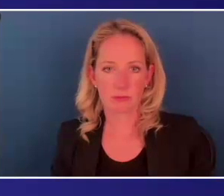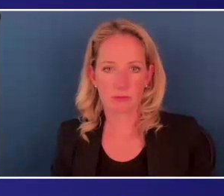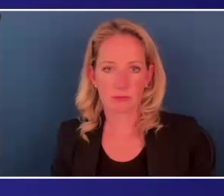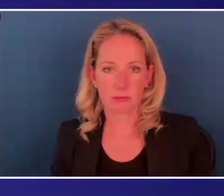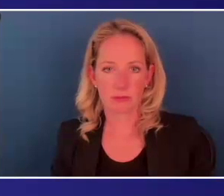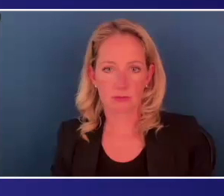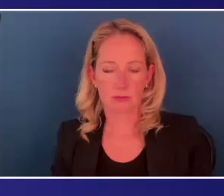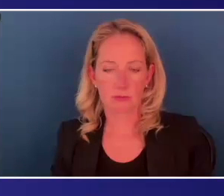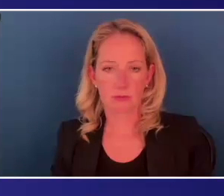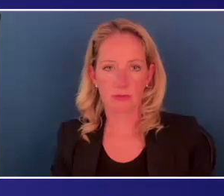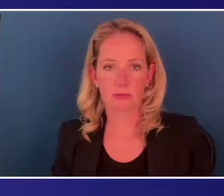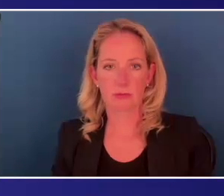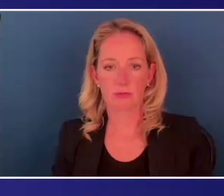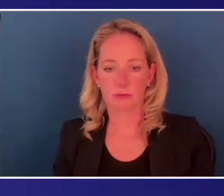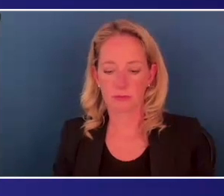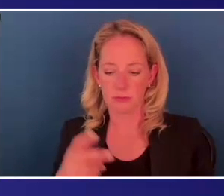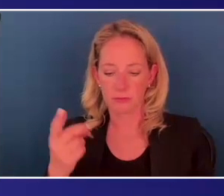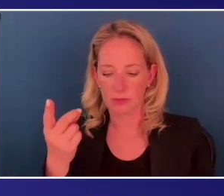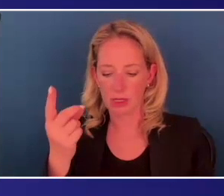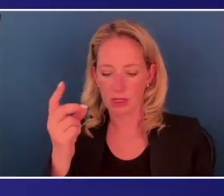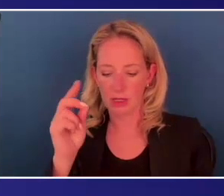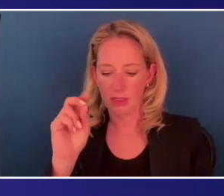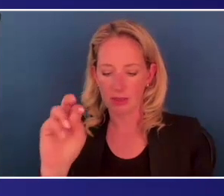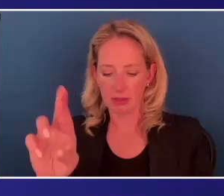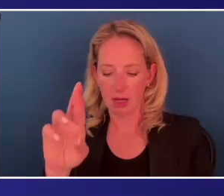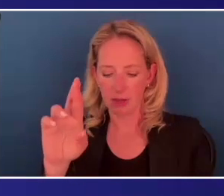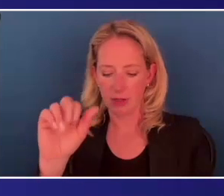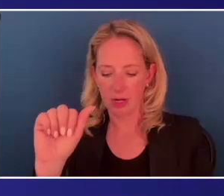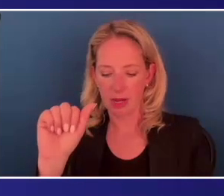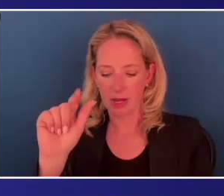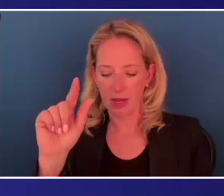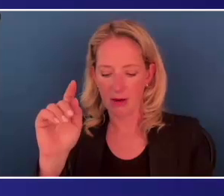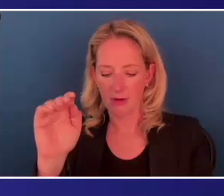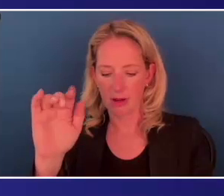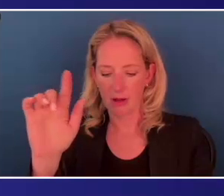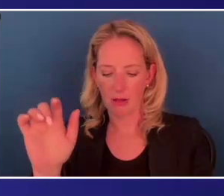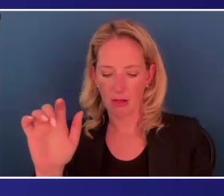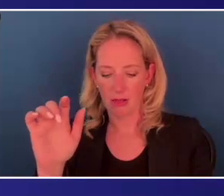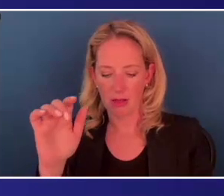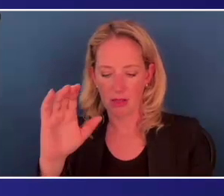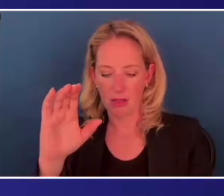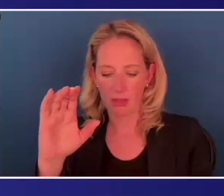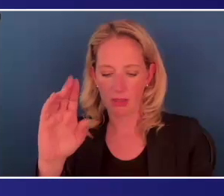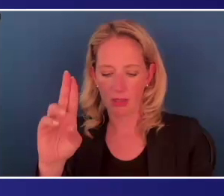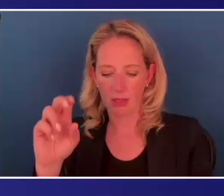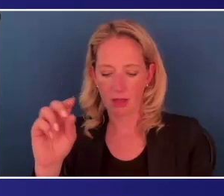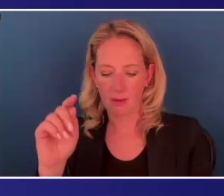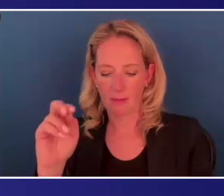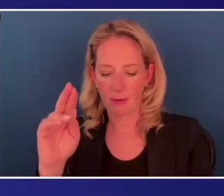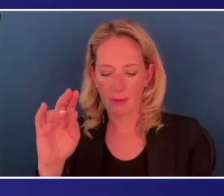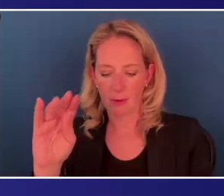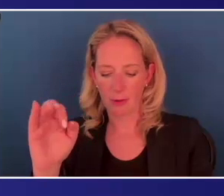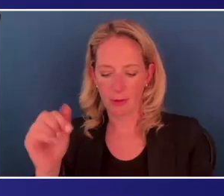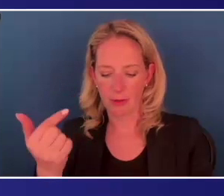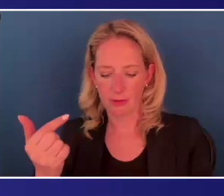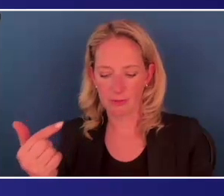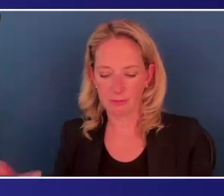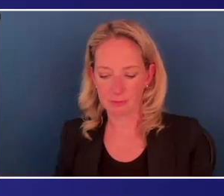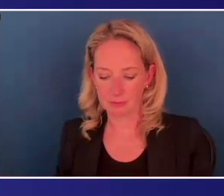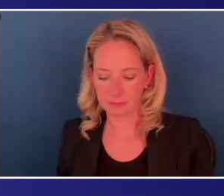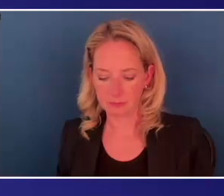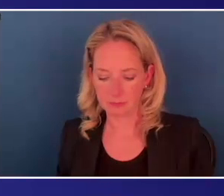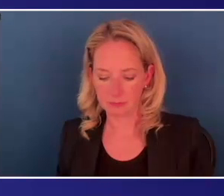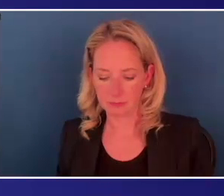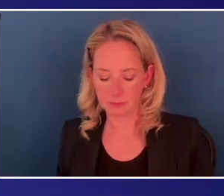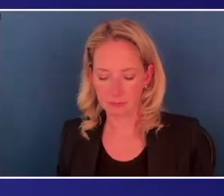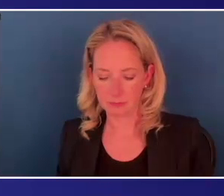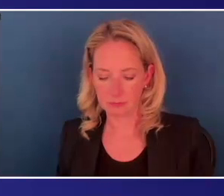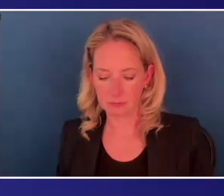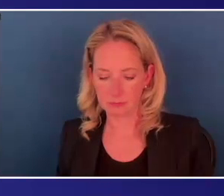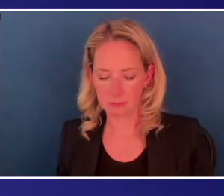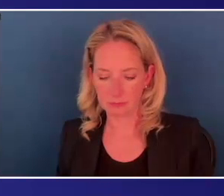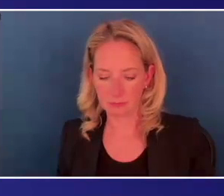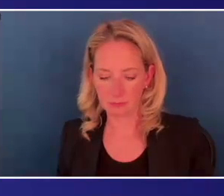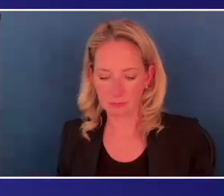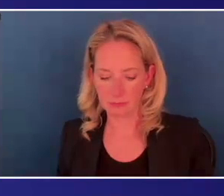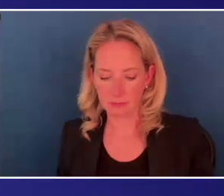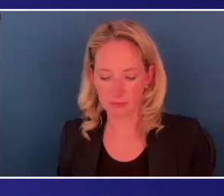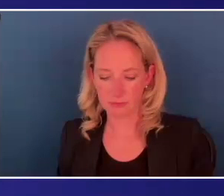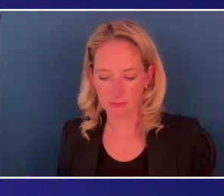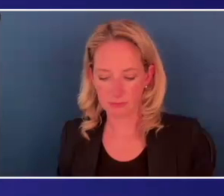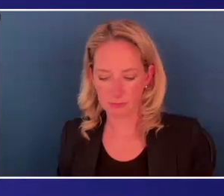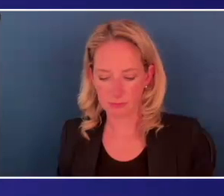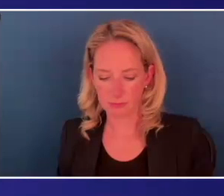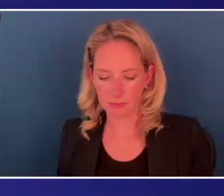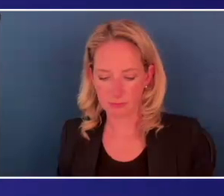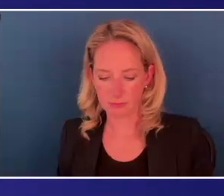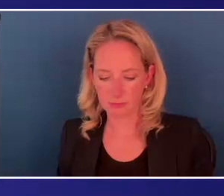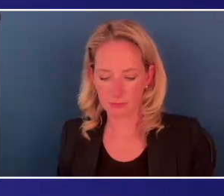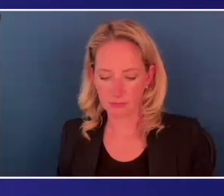Doctor Ariel Copperberg.